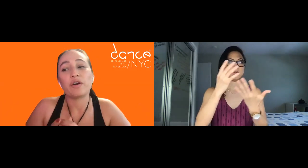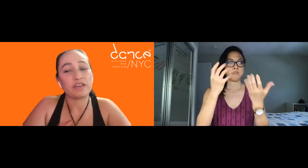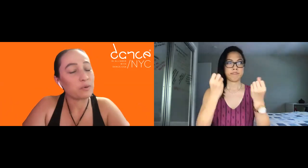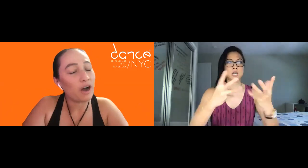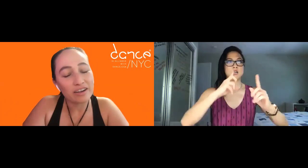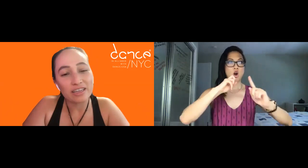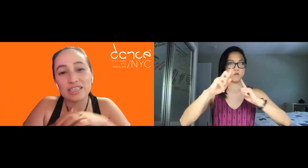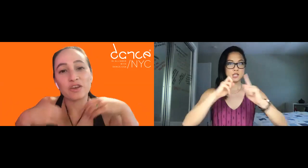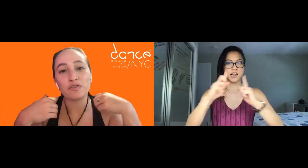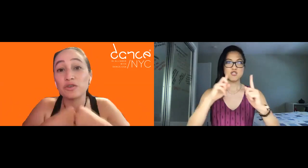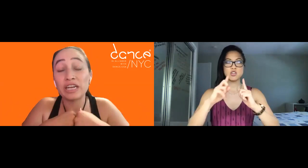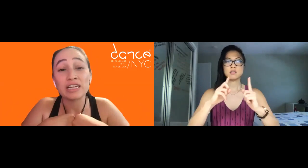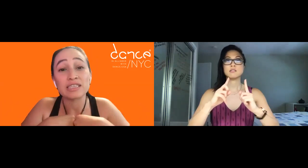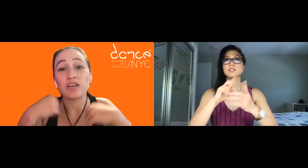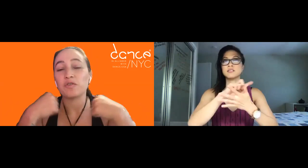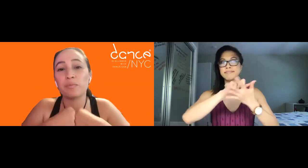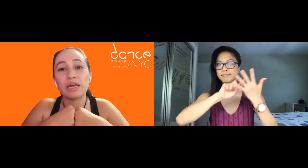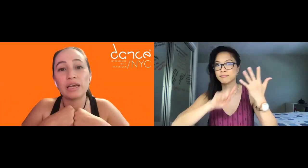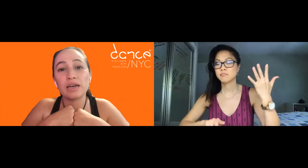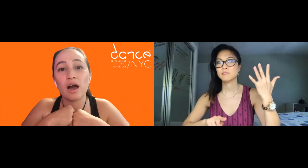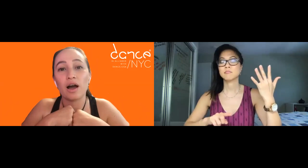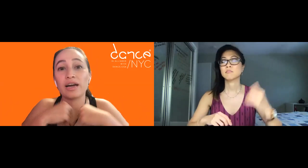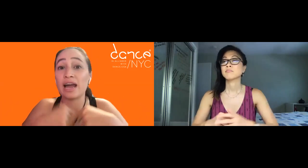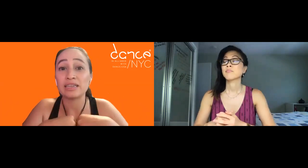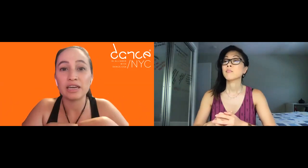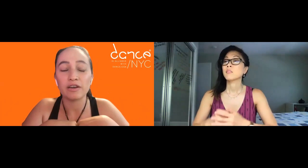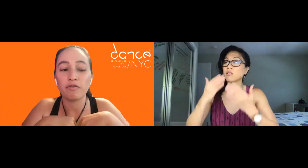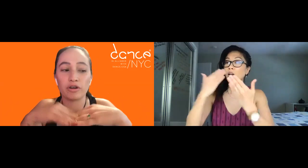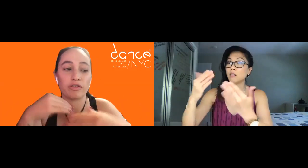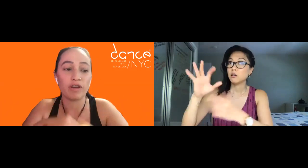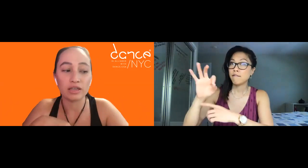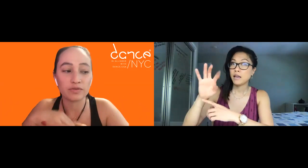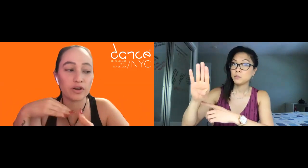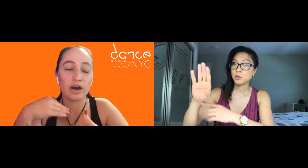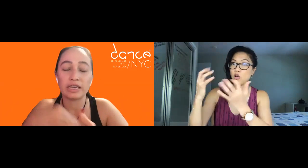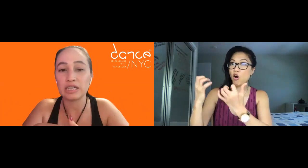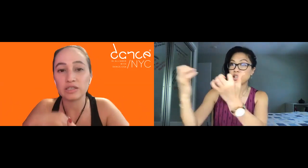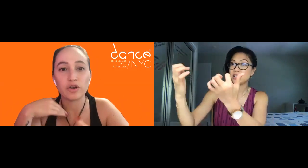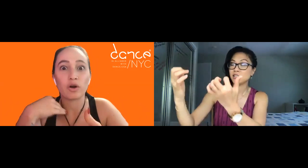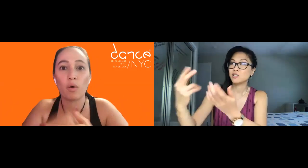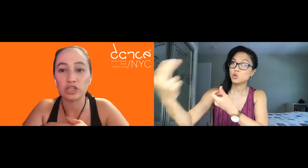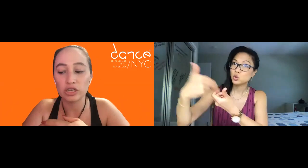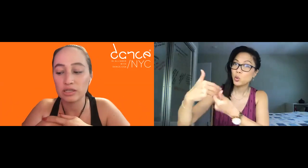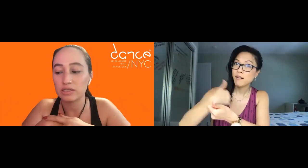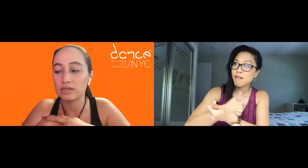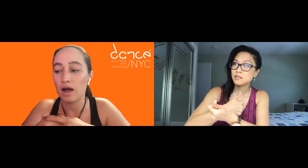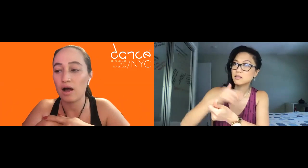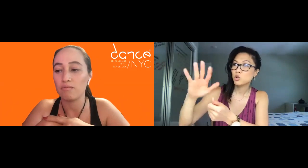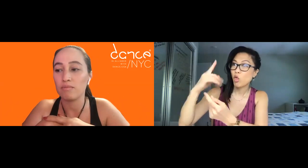to our Facebook audience, thank you for joining us, thank you for being connected for your thoughts for your ideas, questions.